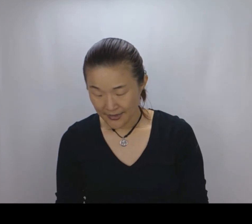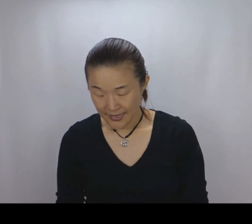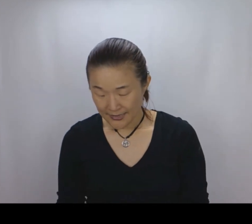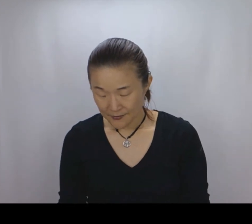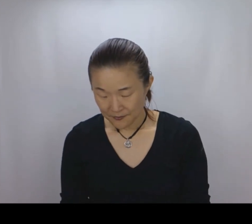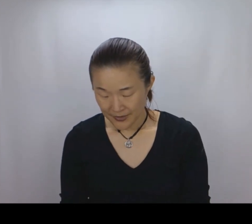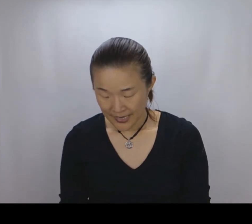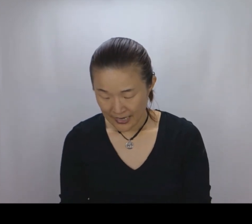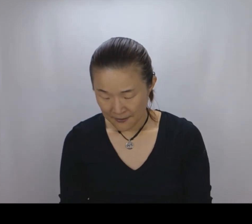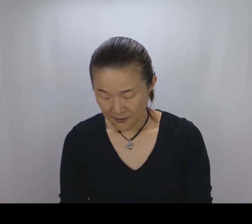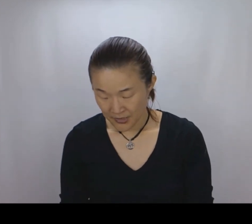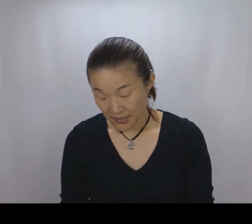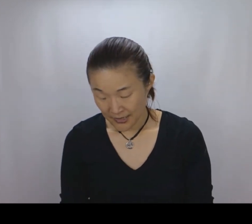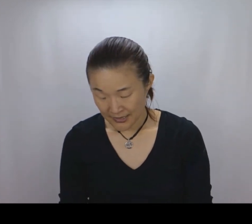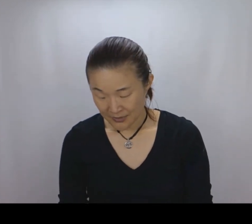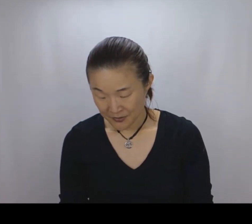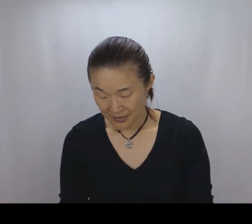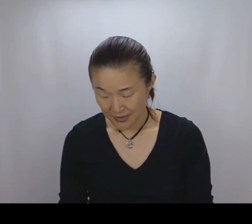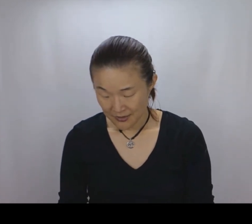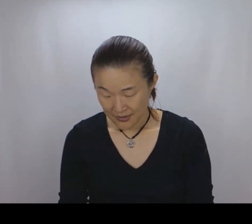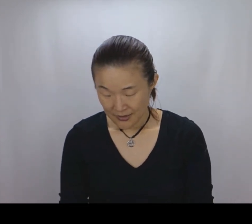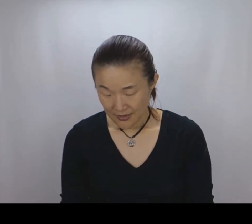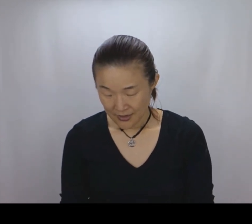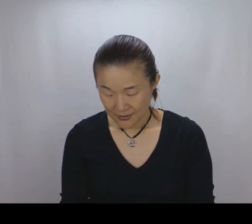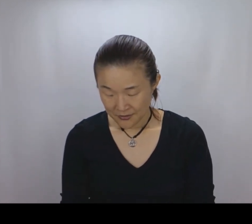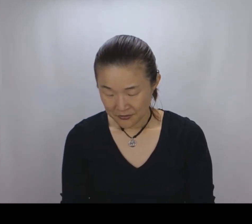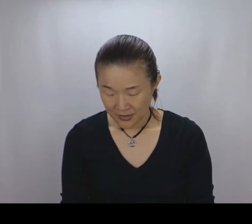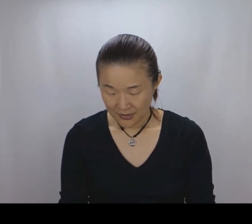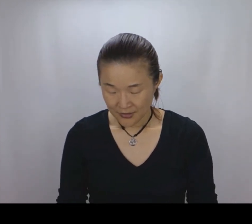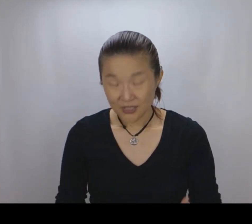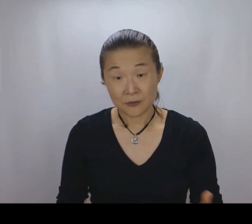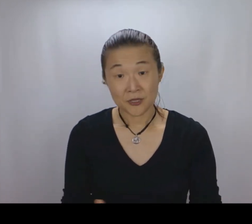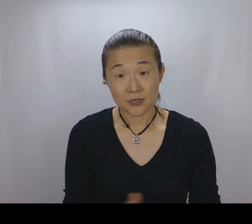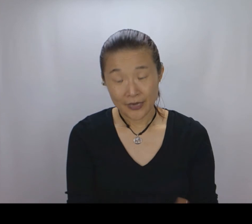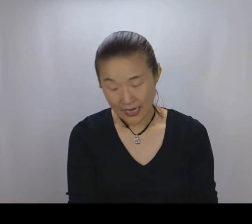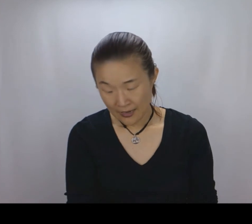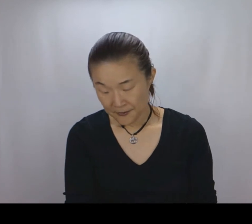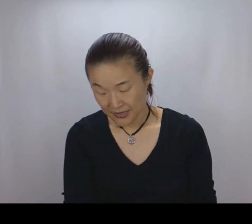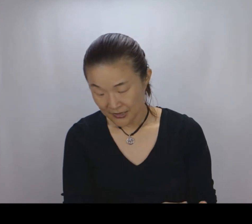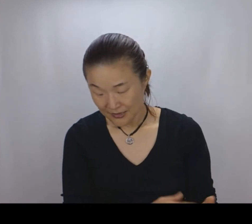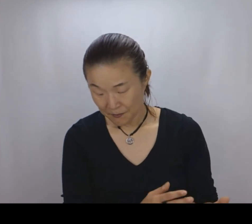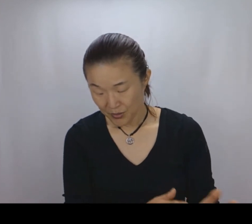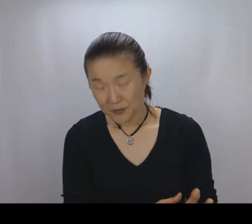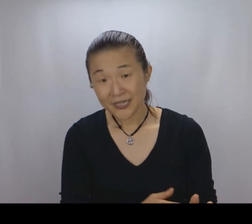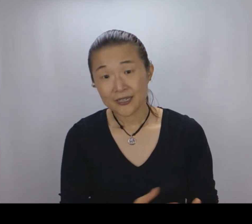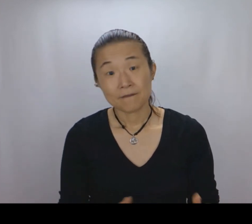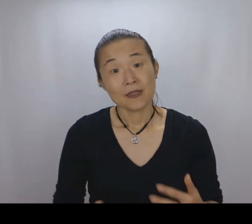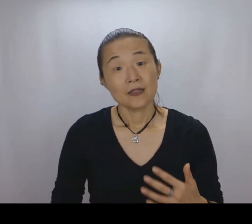Last we have, or not last but other descriptions that we have is public.